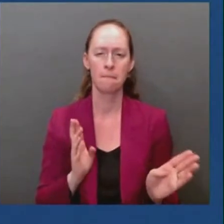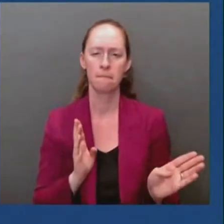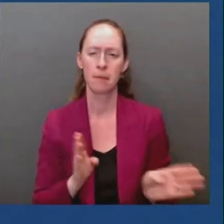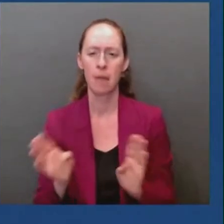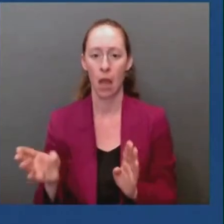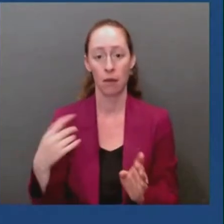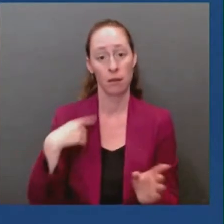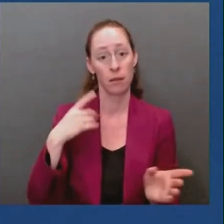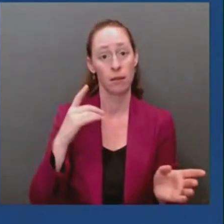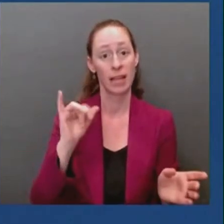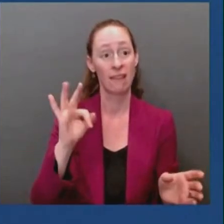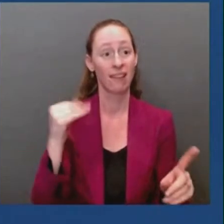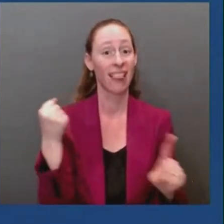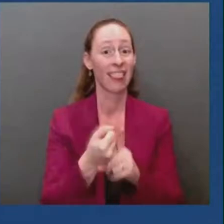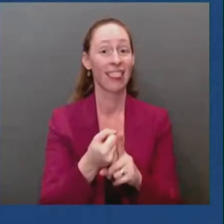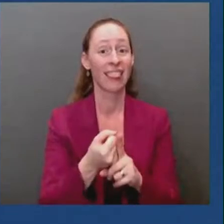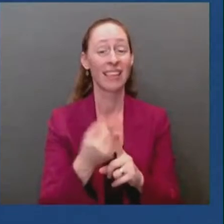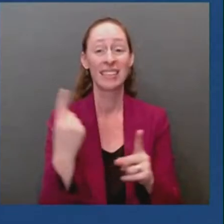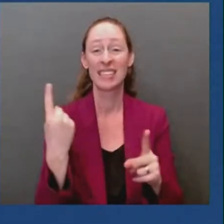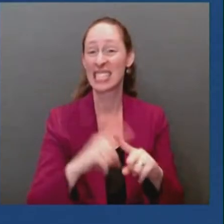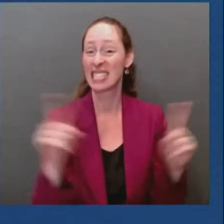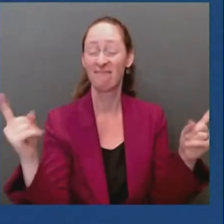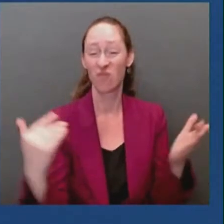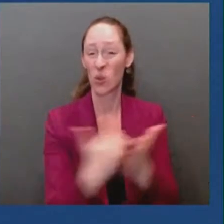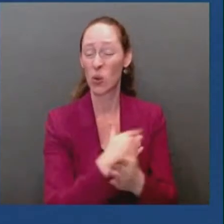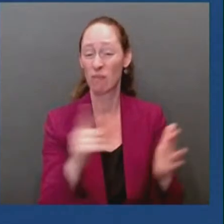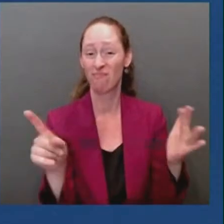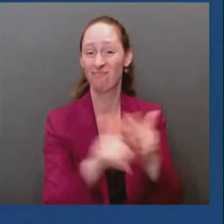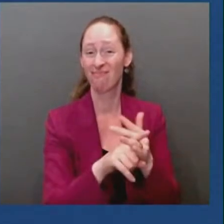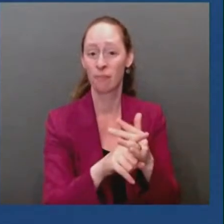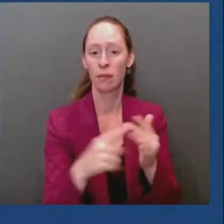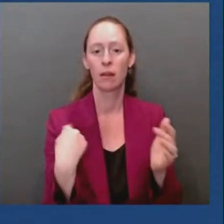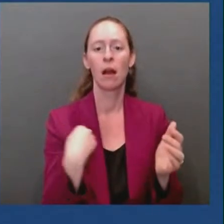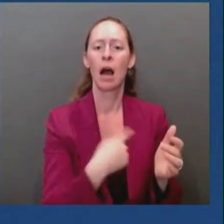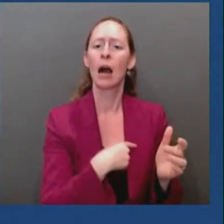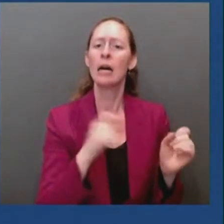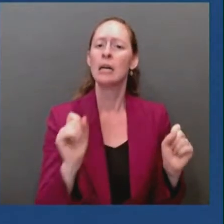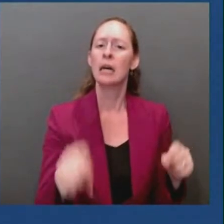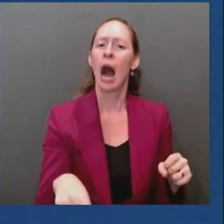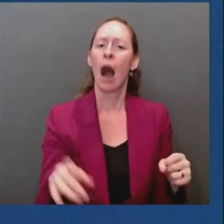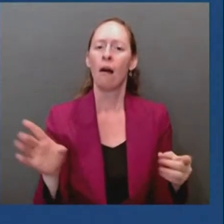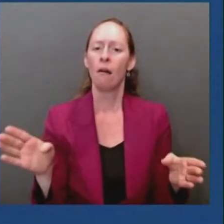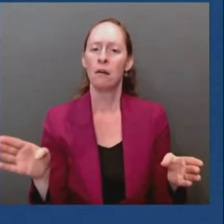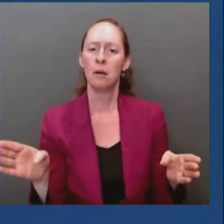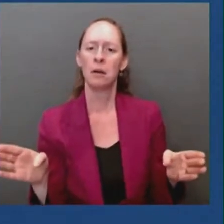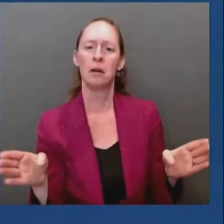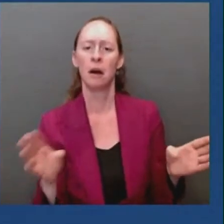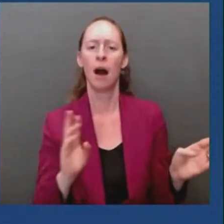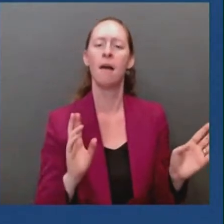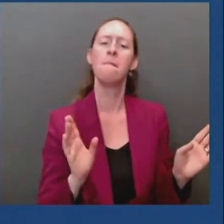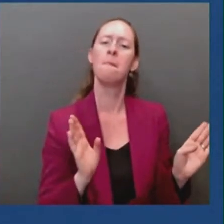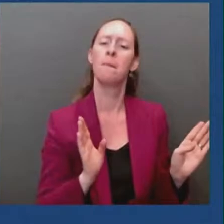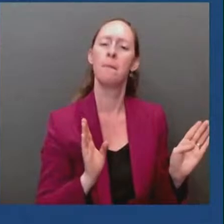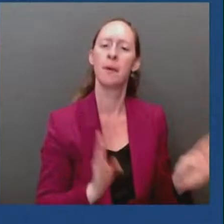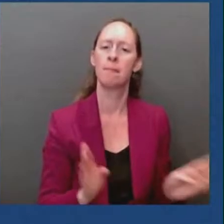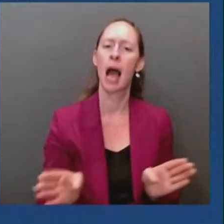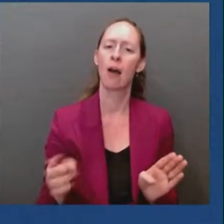IS THE MOST LIKELY SCENARIO AND ARE ALWAYS WATCHING FOR THE UNUSUAL EVENT AND IF THAT HAPPENS, WE WILL ADDRESS IT AND ADJUST TO IT AND ACCOUNT FOR